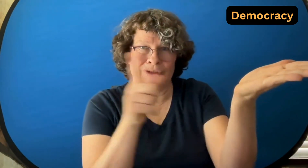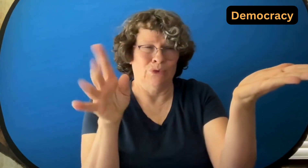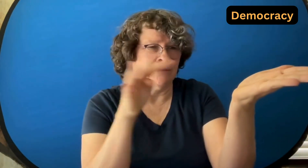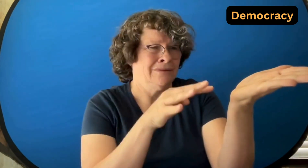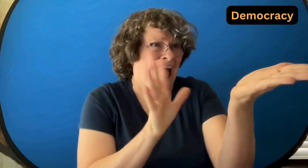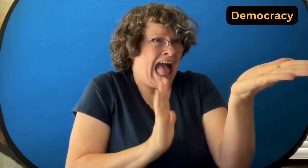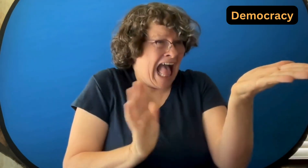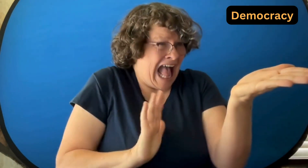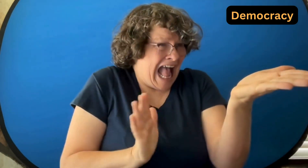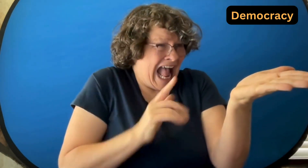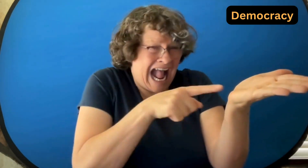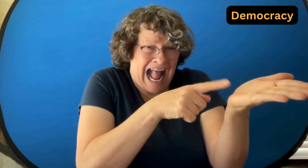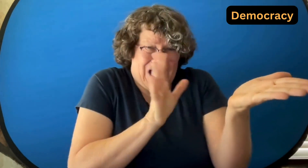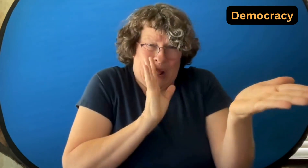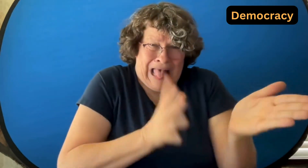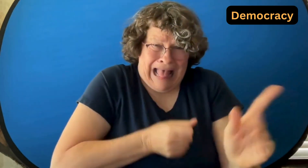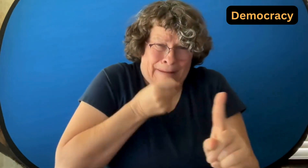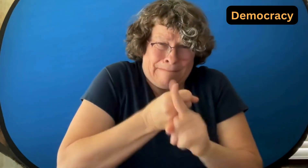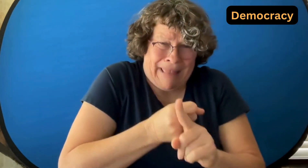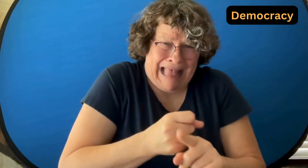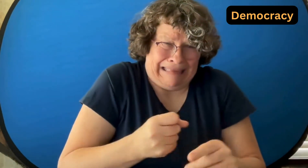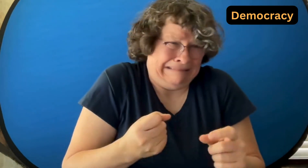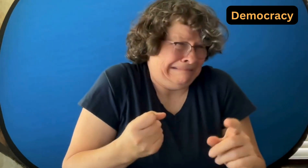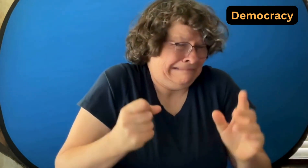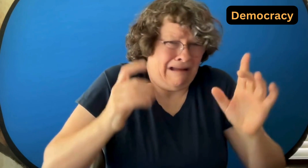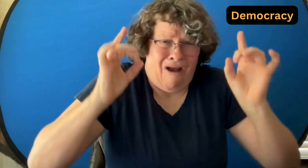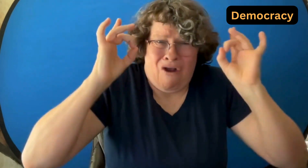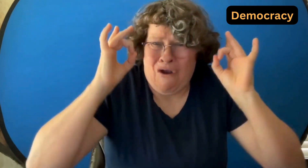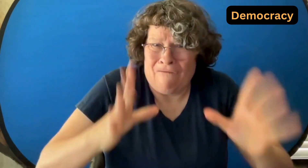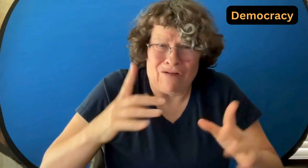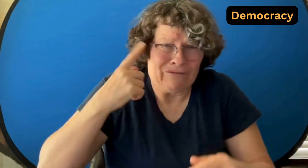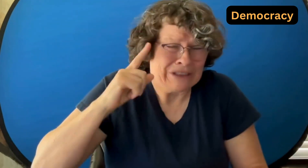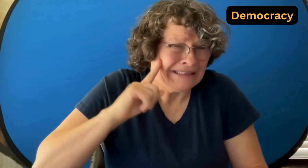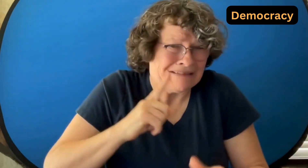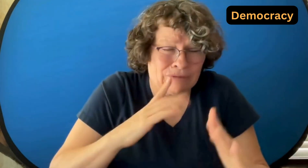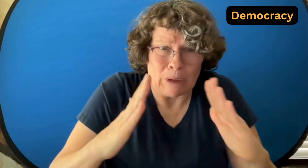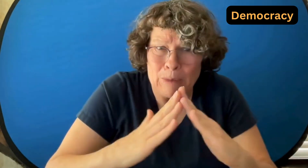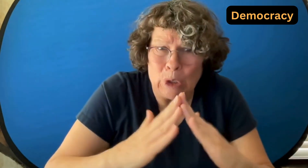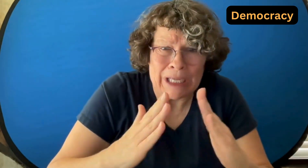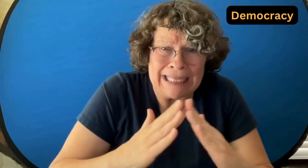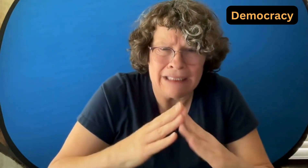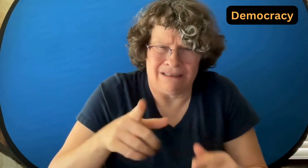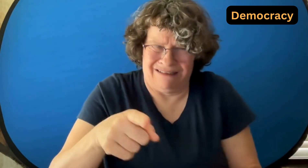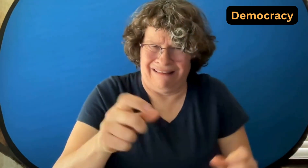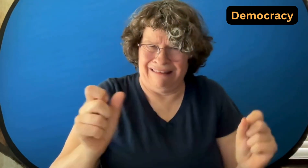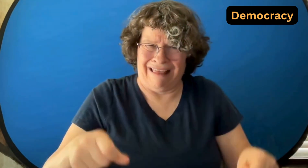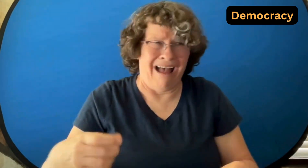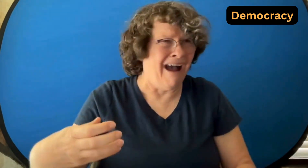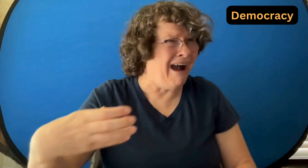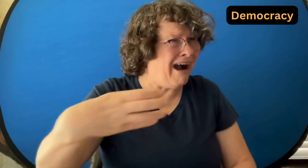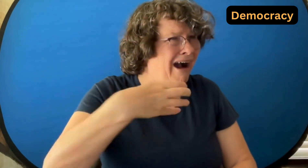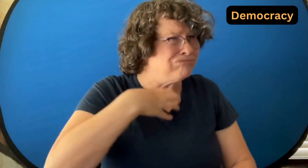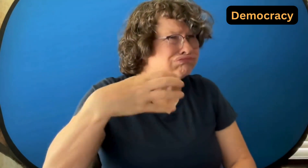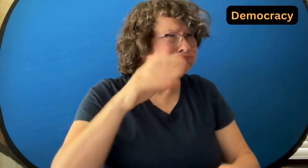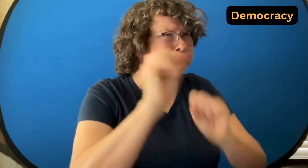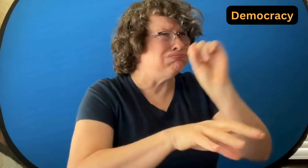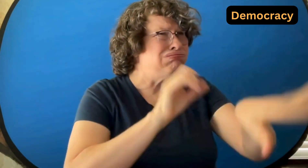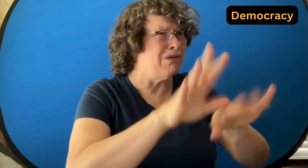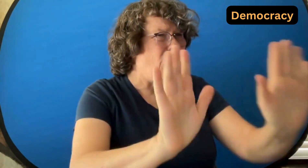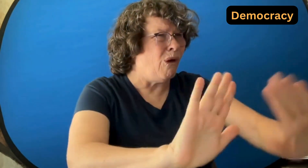that would negatively impact deaf community, you can protest, write to your representatives